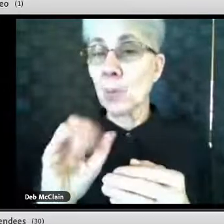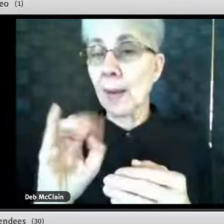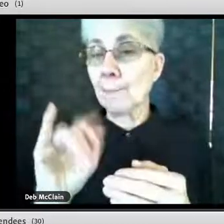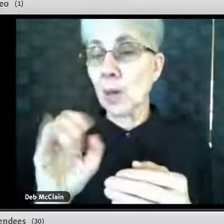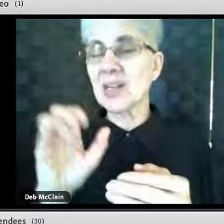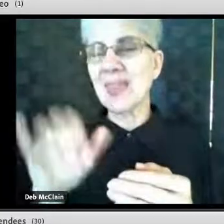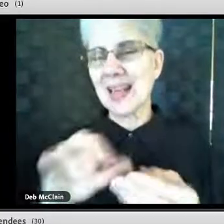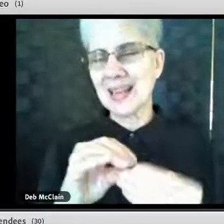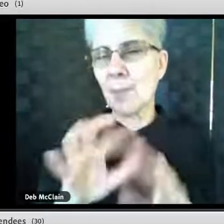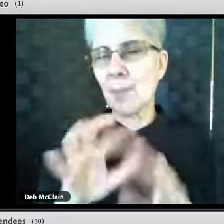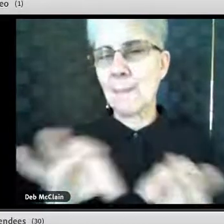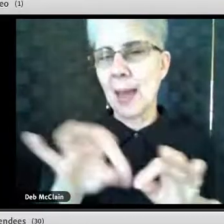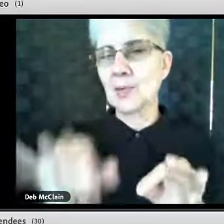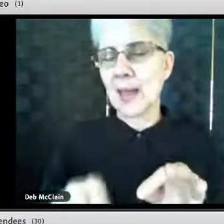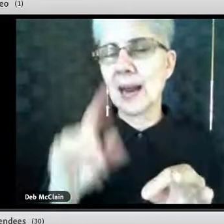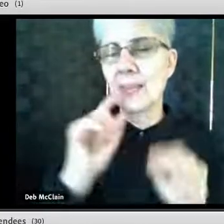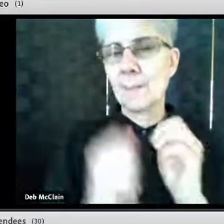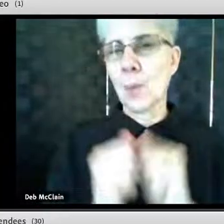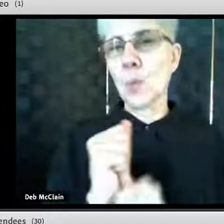and this is the number that matters, I think,